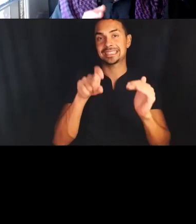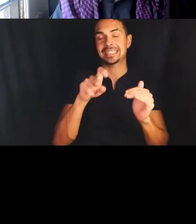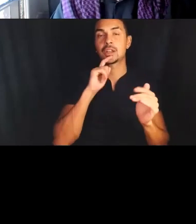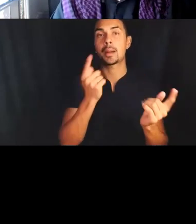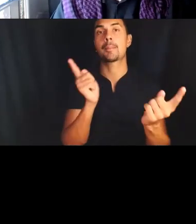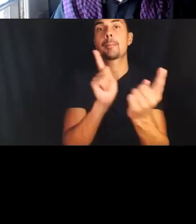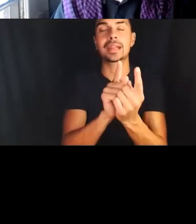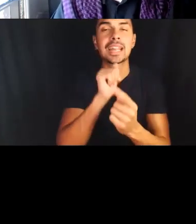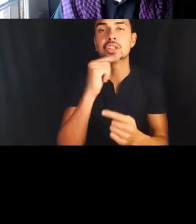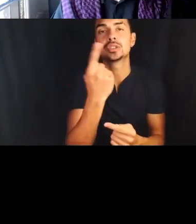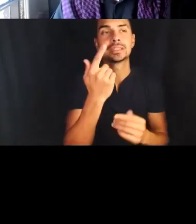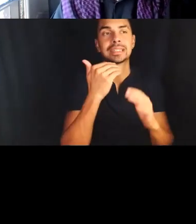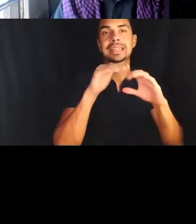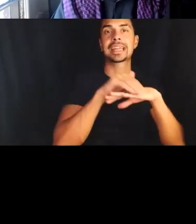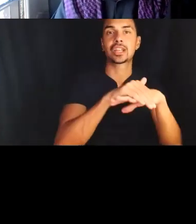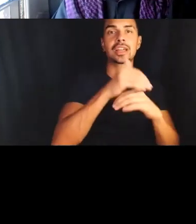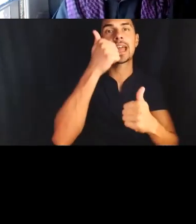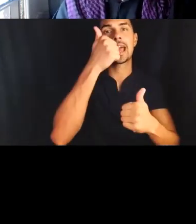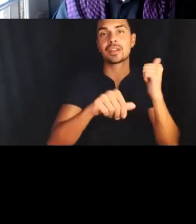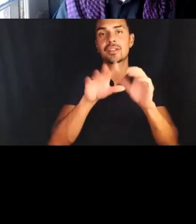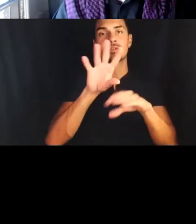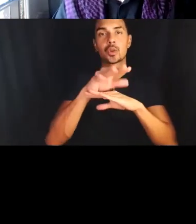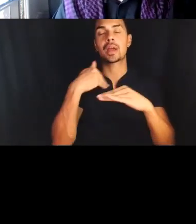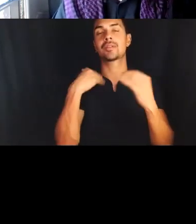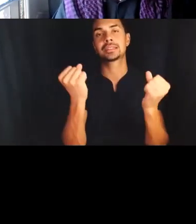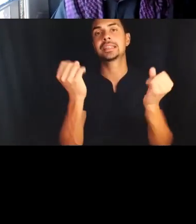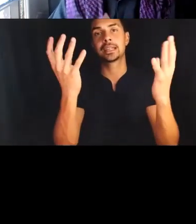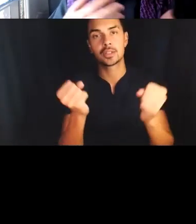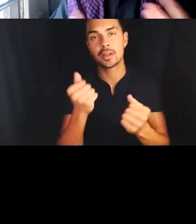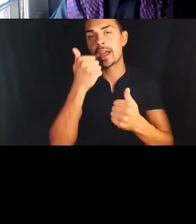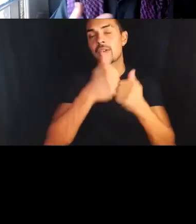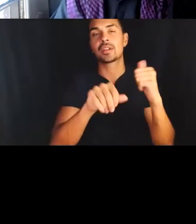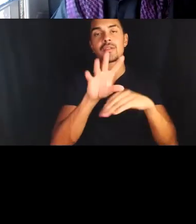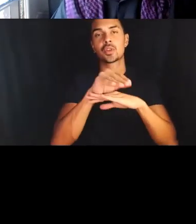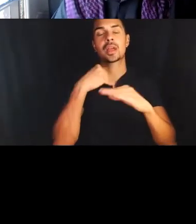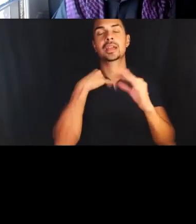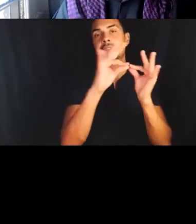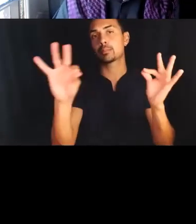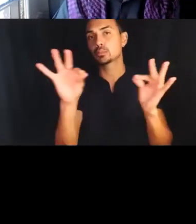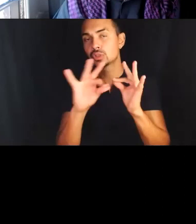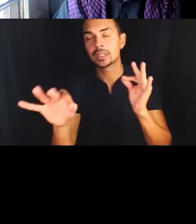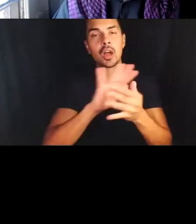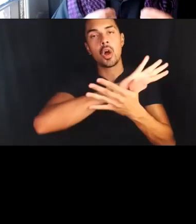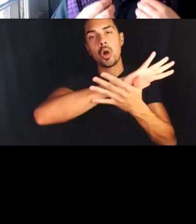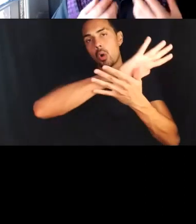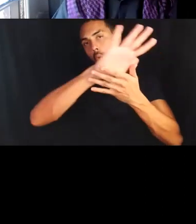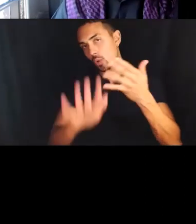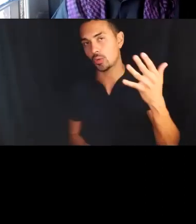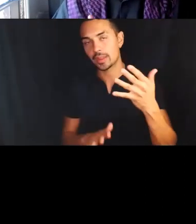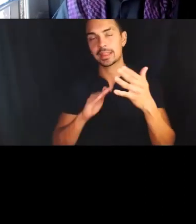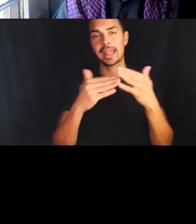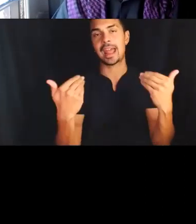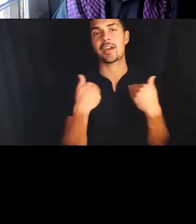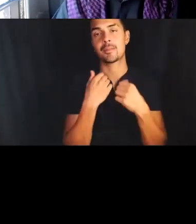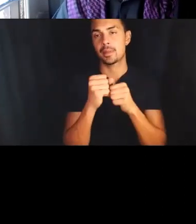that every video has ASL, every video has captions, all of those things that will make it a very accessible